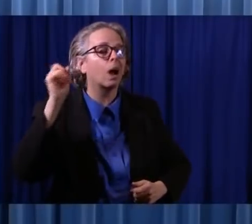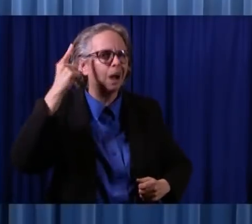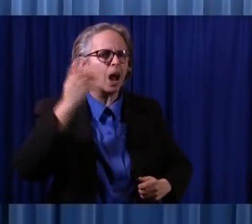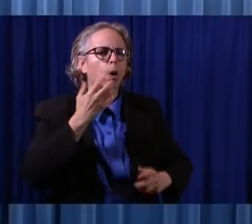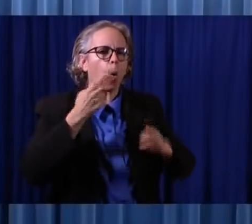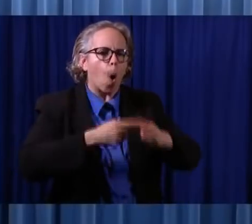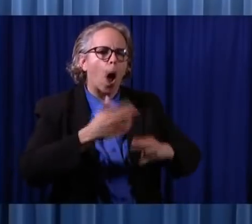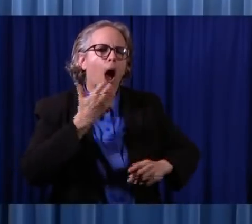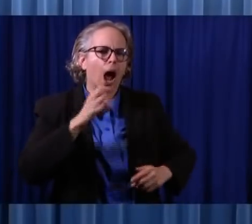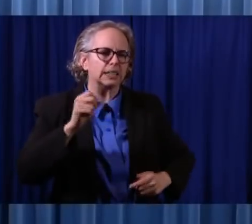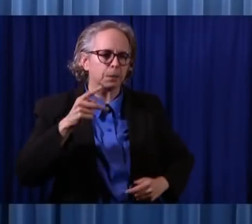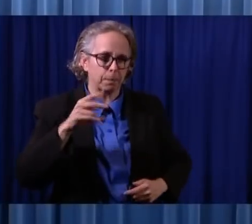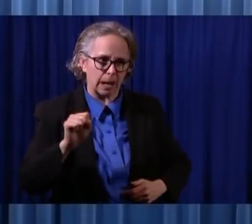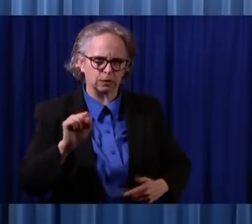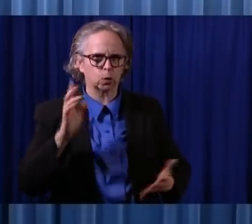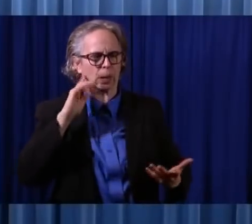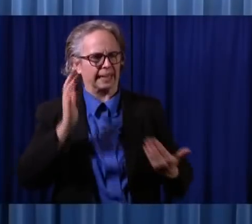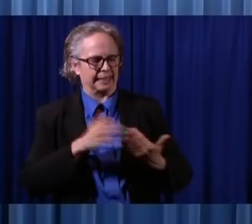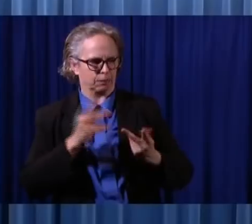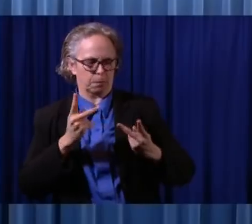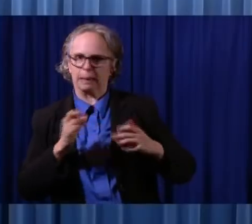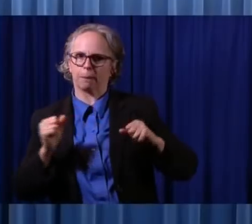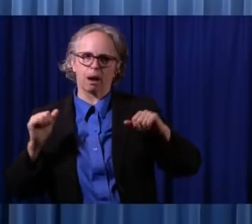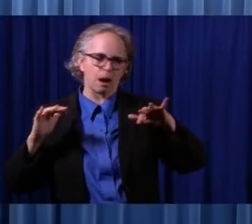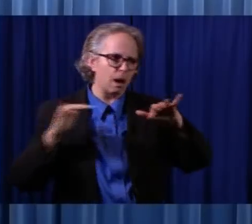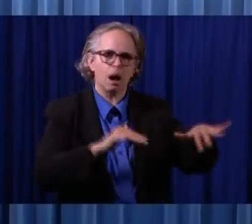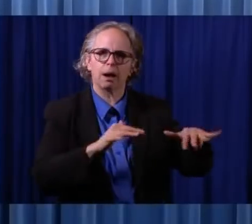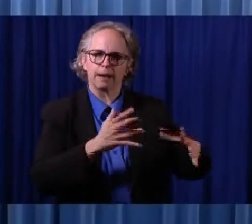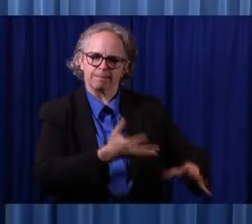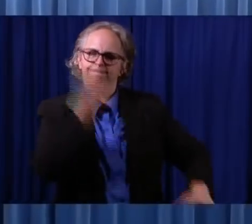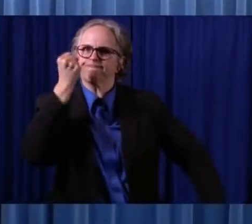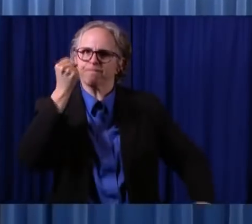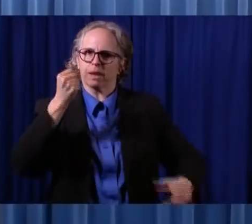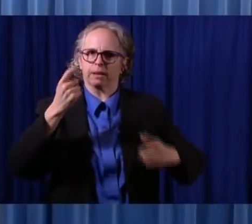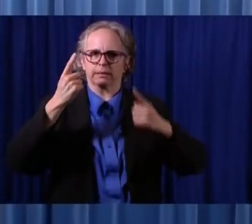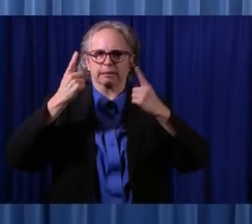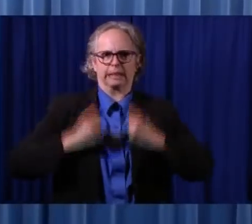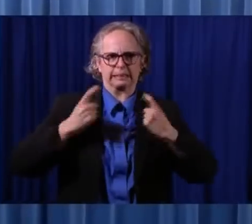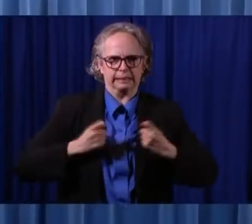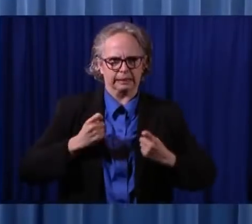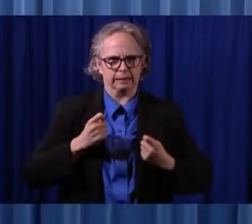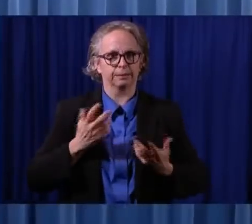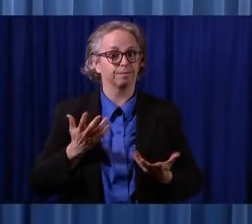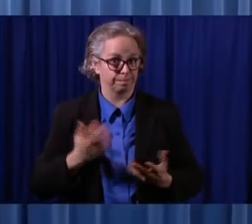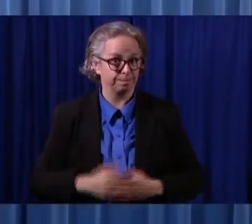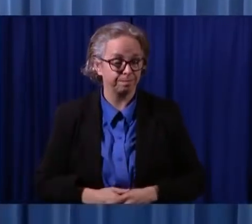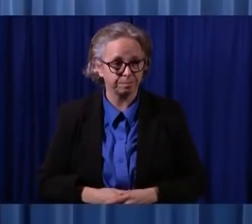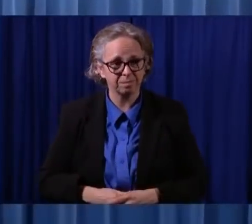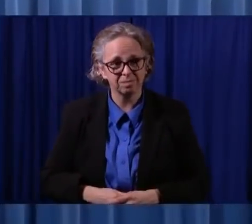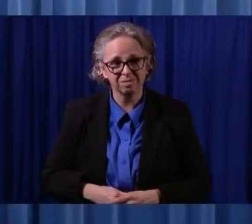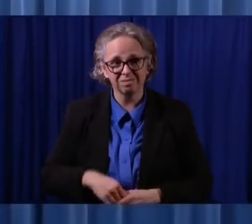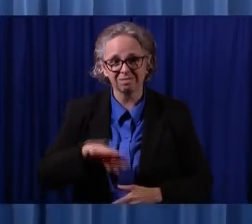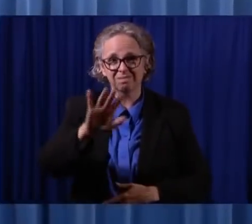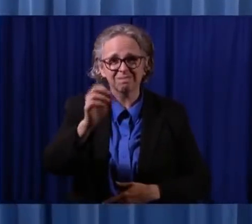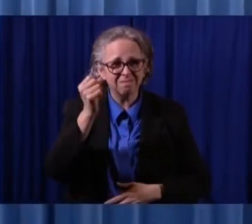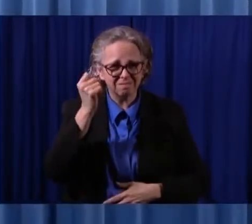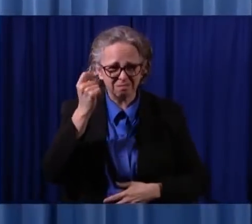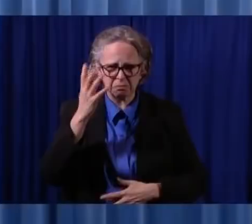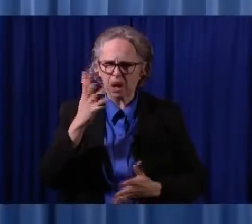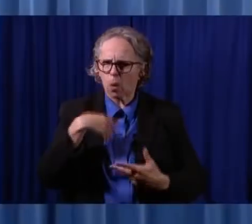POP UP TESTING FOR A DAY OR HALF A DAY RIGHT IN THAT ZIP CODE, RIGHT IN THAT AREA SO PEOPLE WILL BE ABLE TO GET TO IT